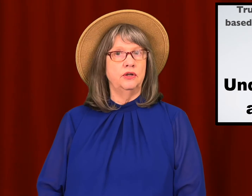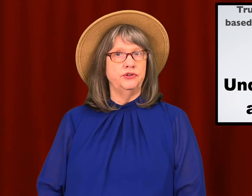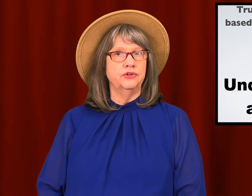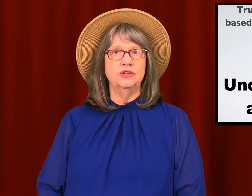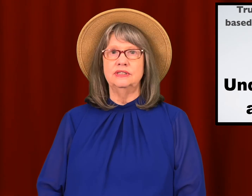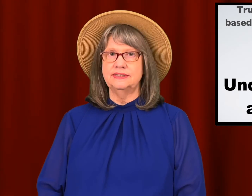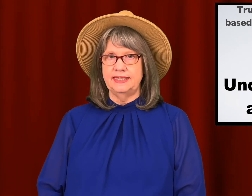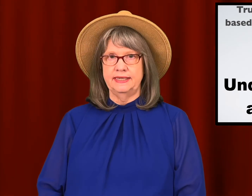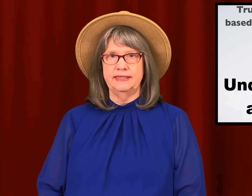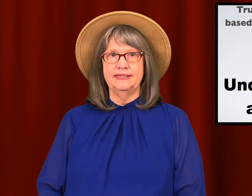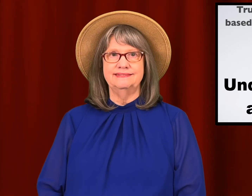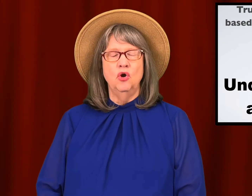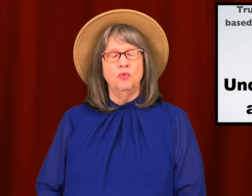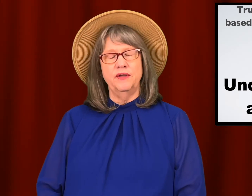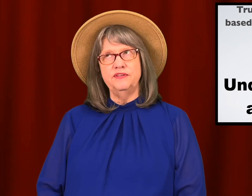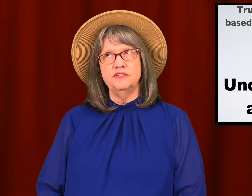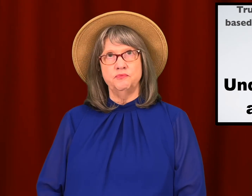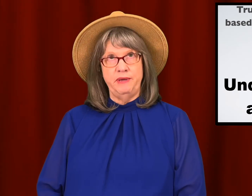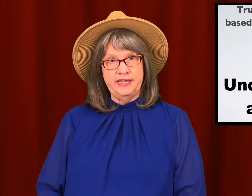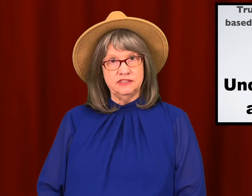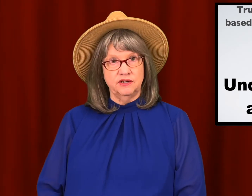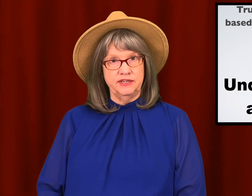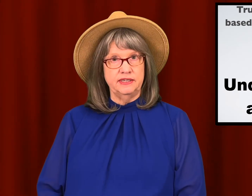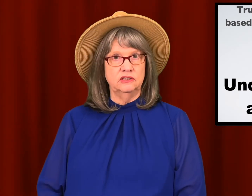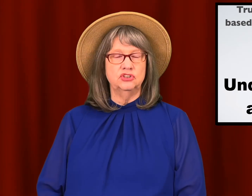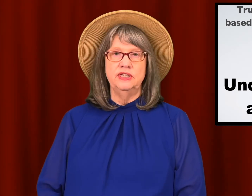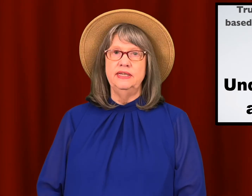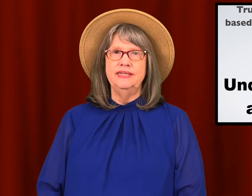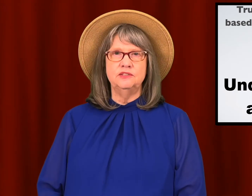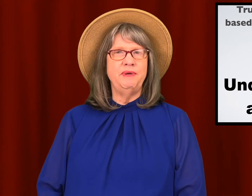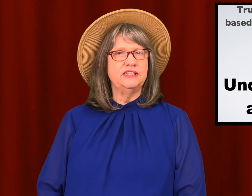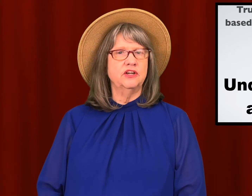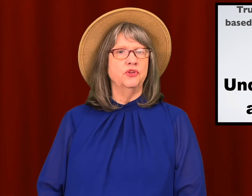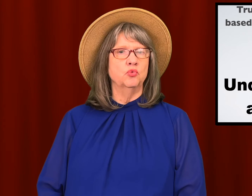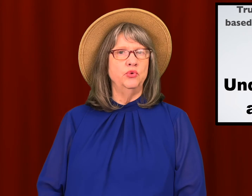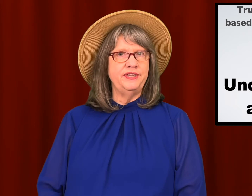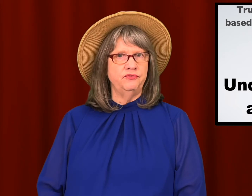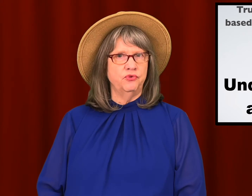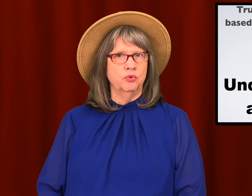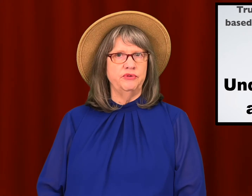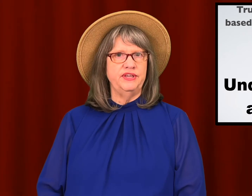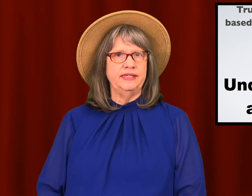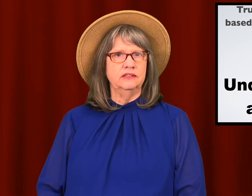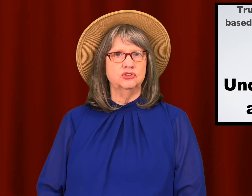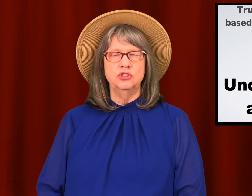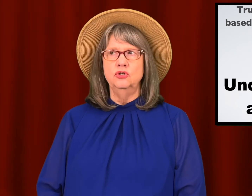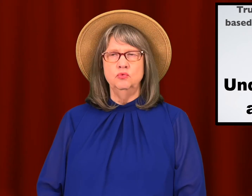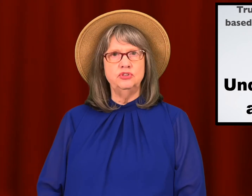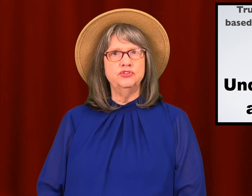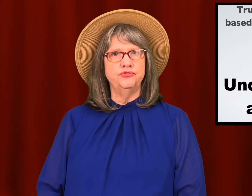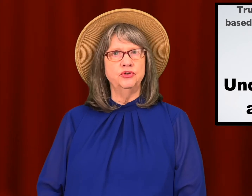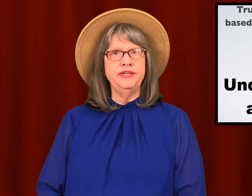UNDER-STAND. While this is based on English, it's based on the written form of English which is fully